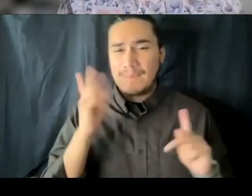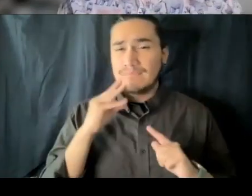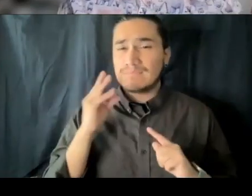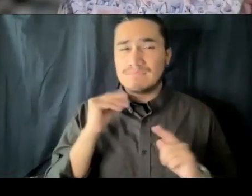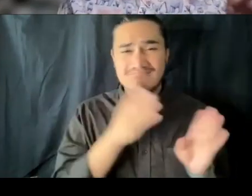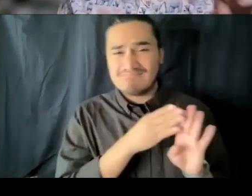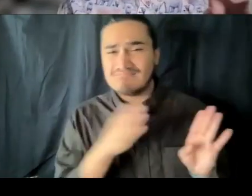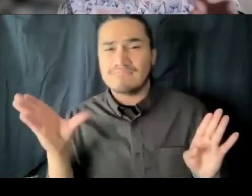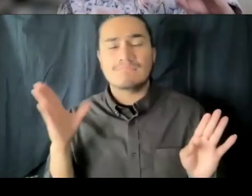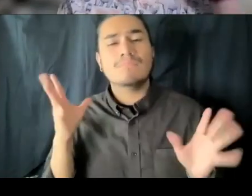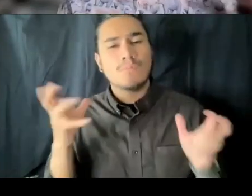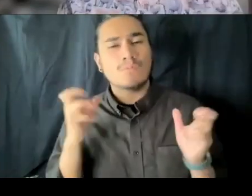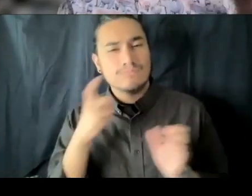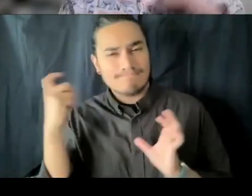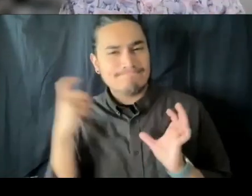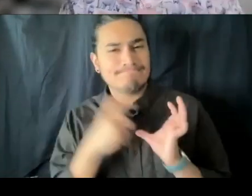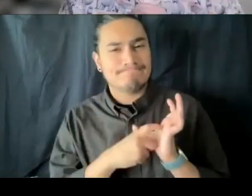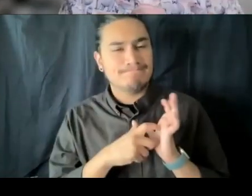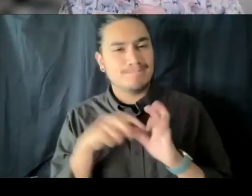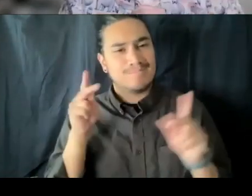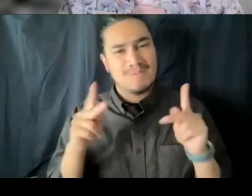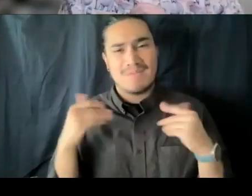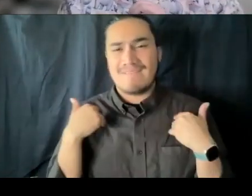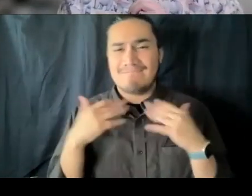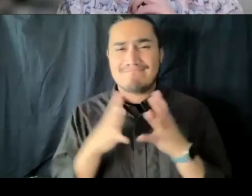then we wanna recognize that people have many different identities.